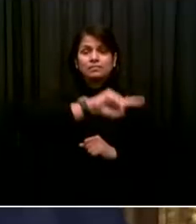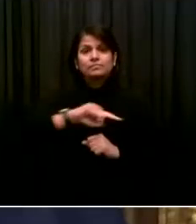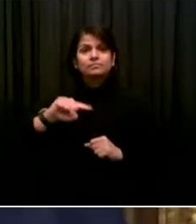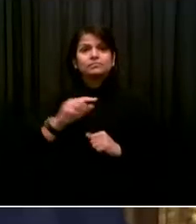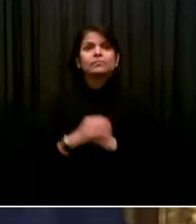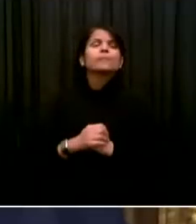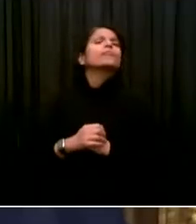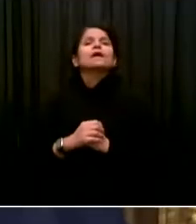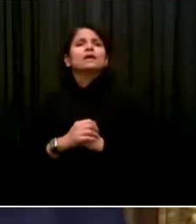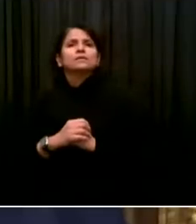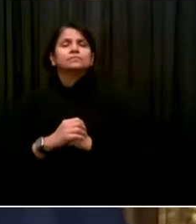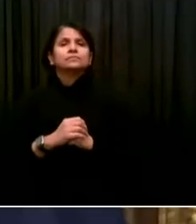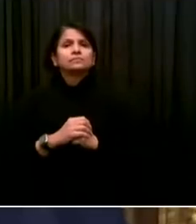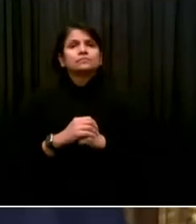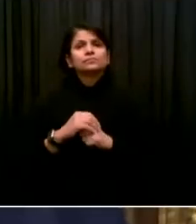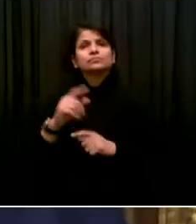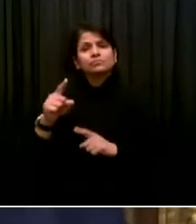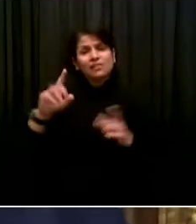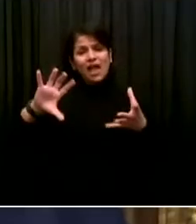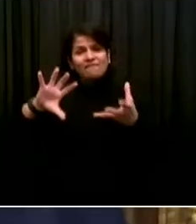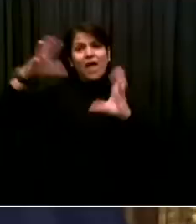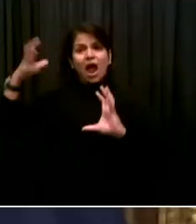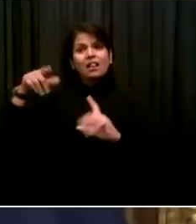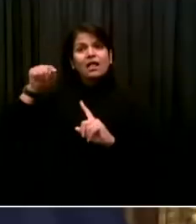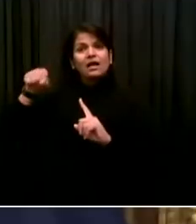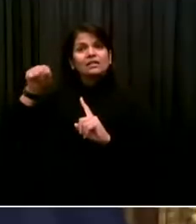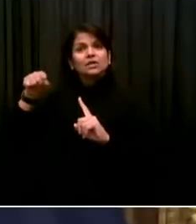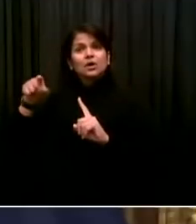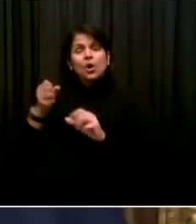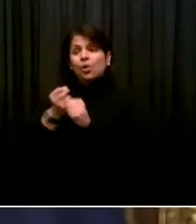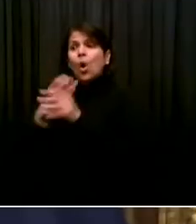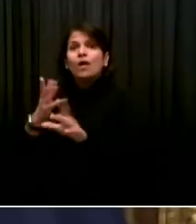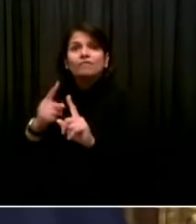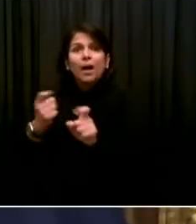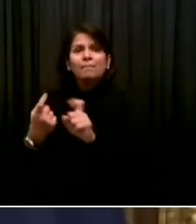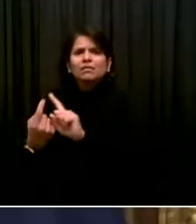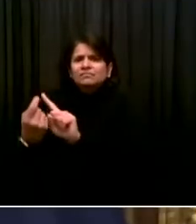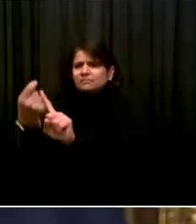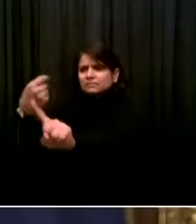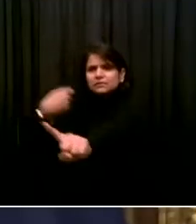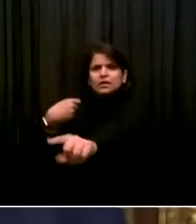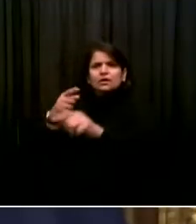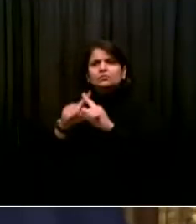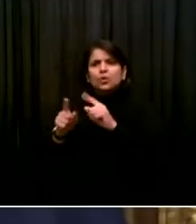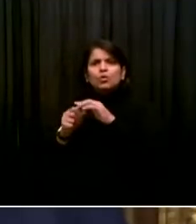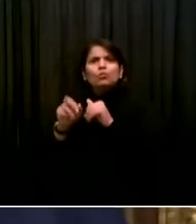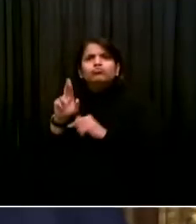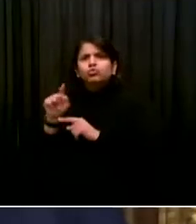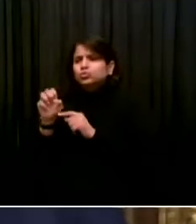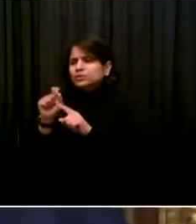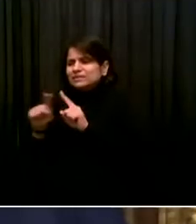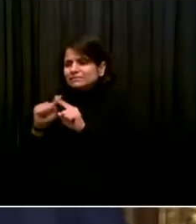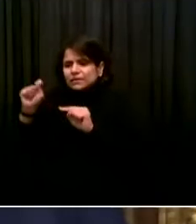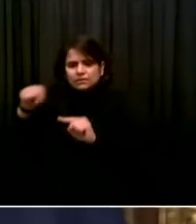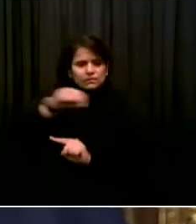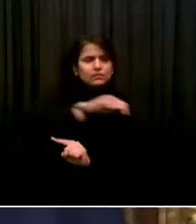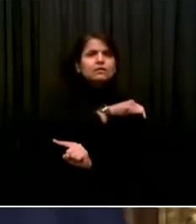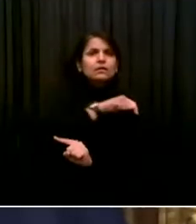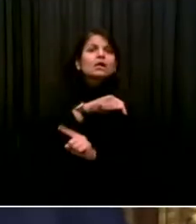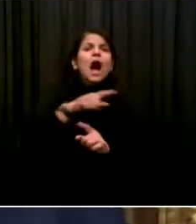OUR BLUEPRINT TO END GUN VIOLENCE ADDRESSES EACH 1 OF THESE CAUSES